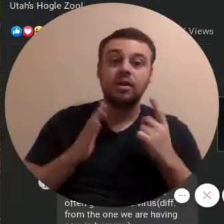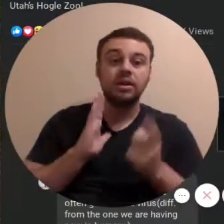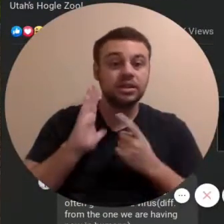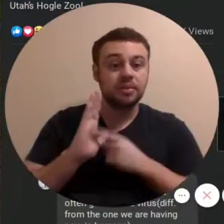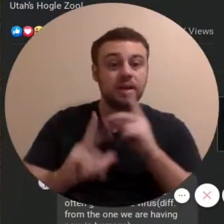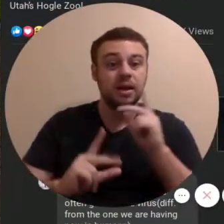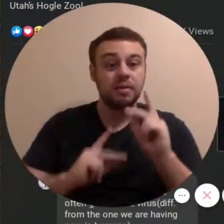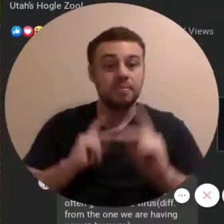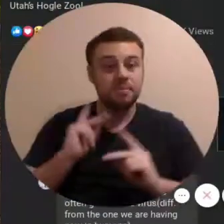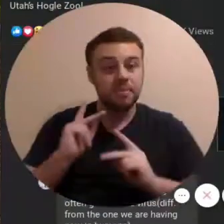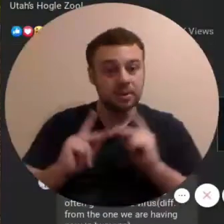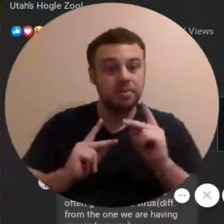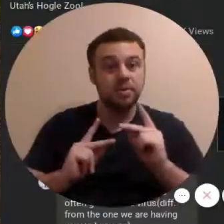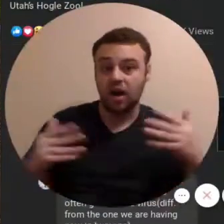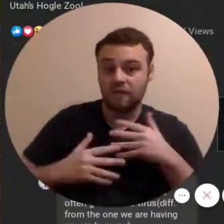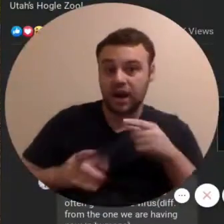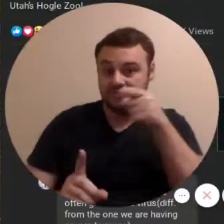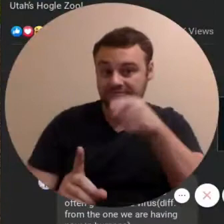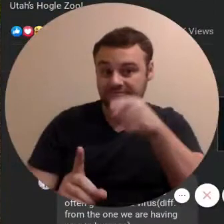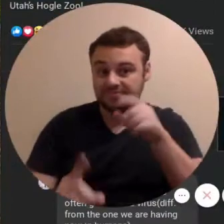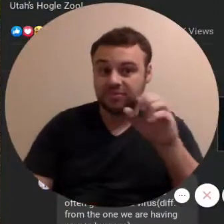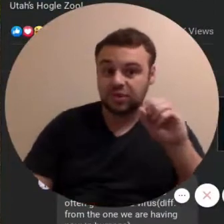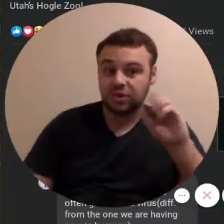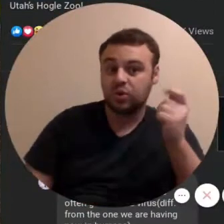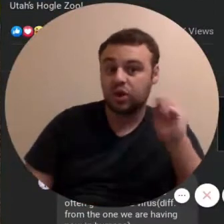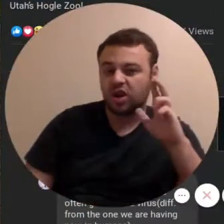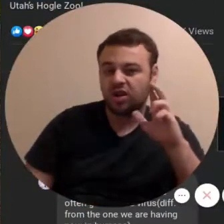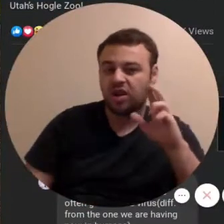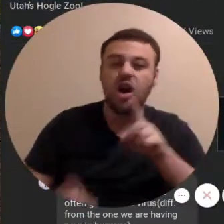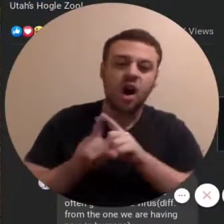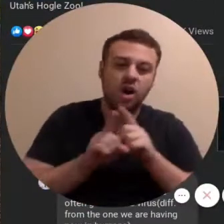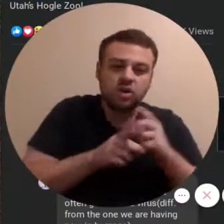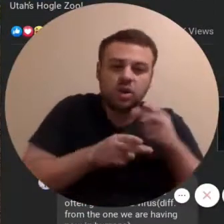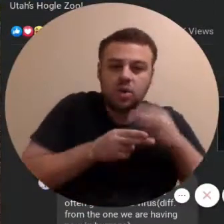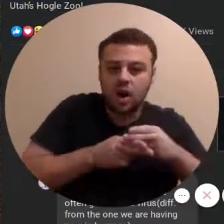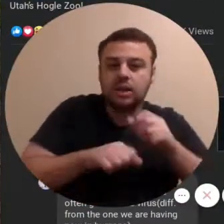They're also called a mountain lion, a puma, catamount, screamer-